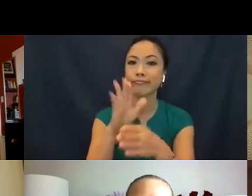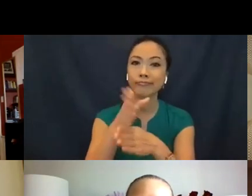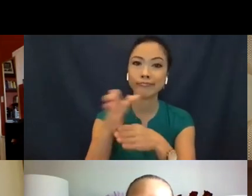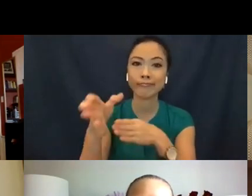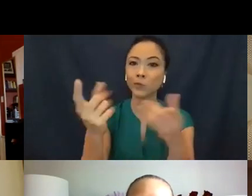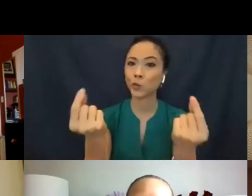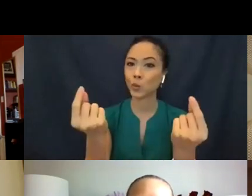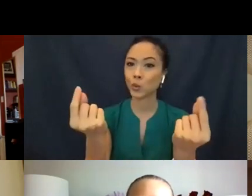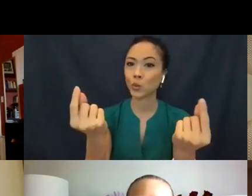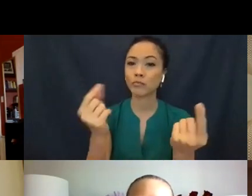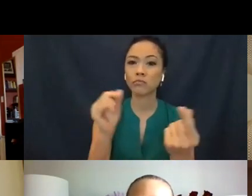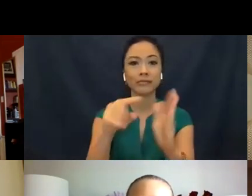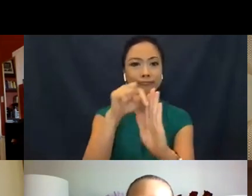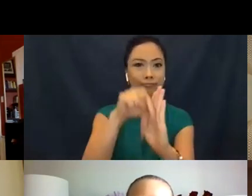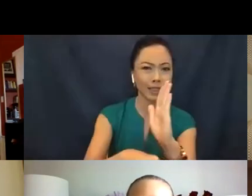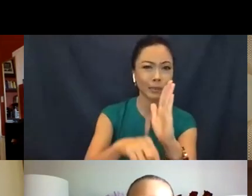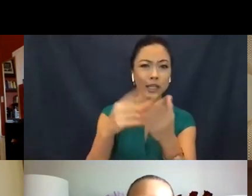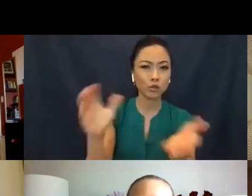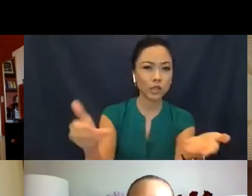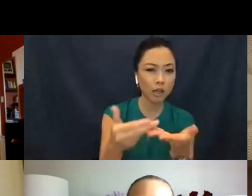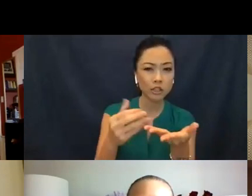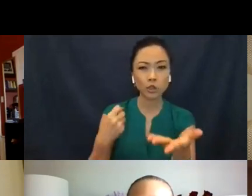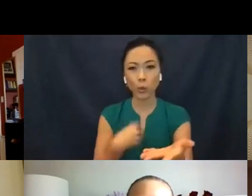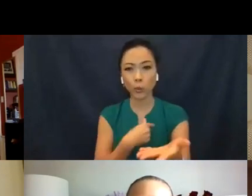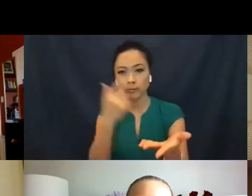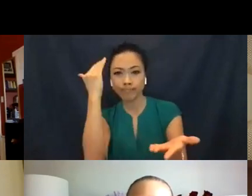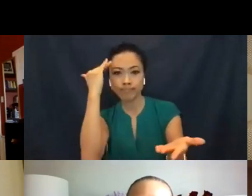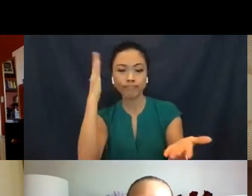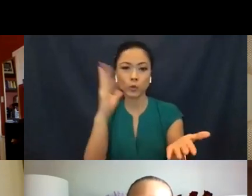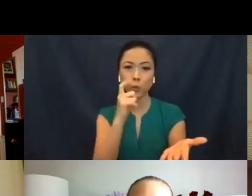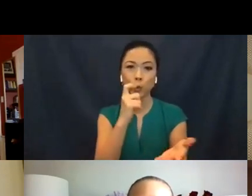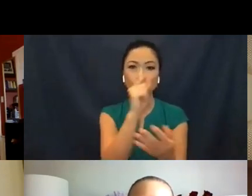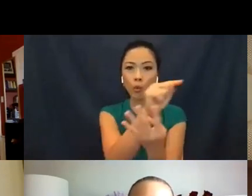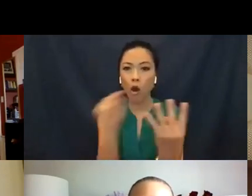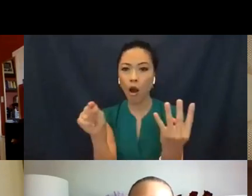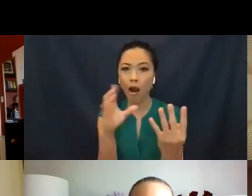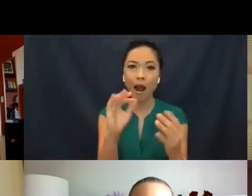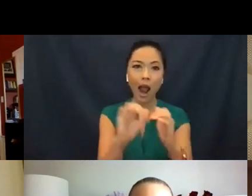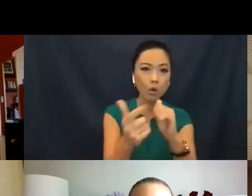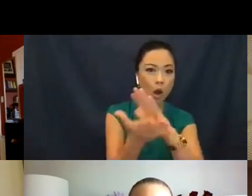so we get a sense of who you are and how you operate.